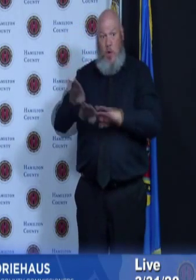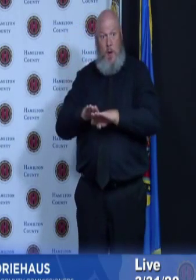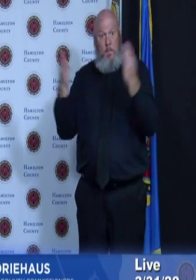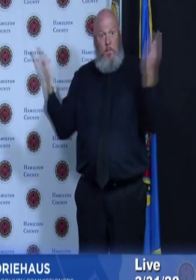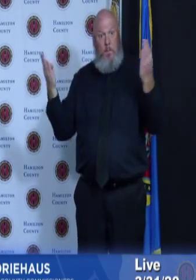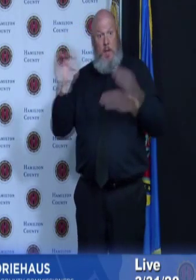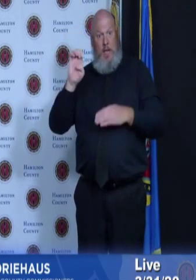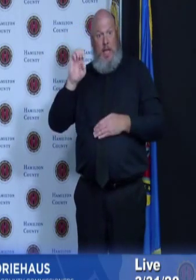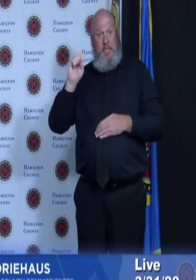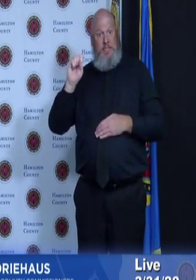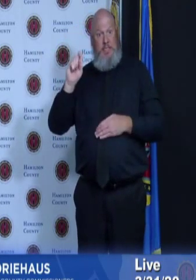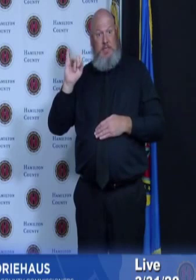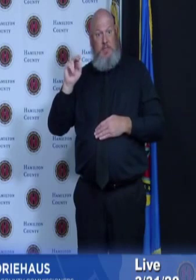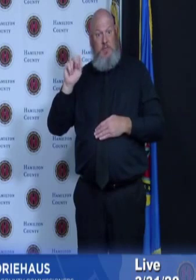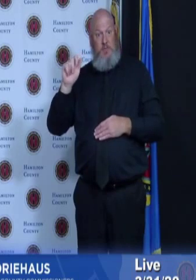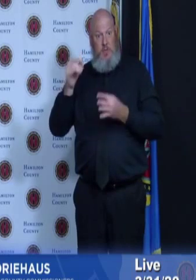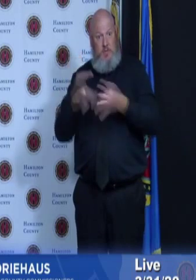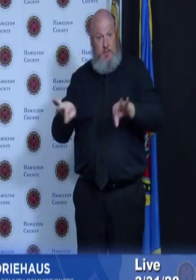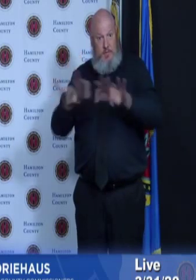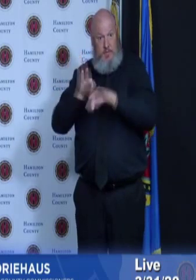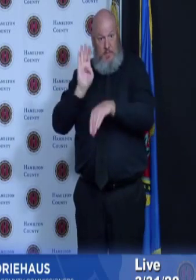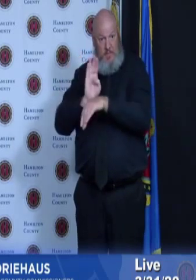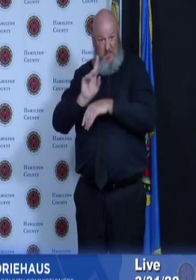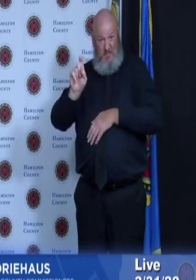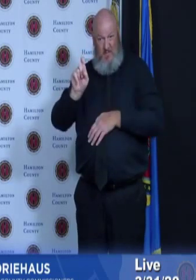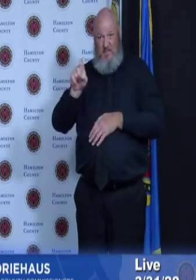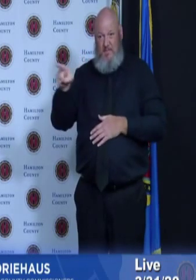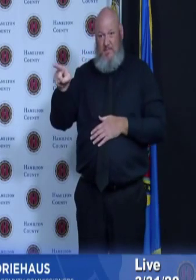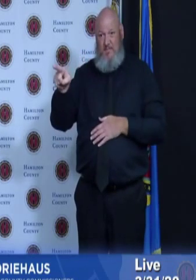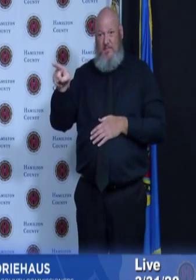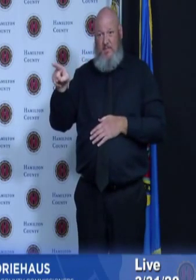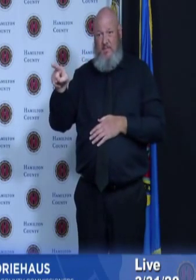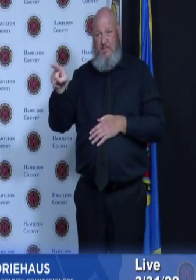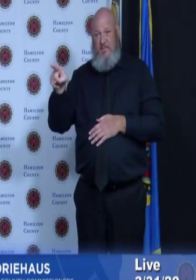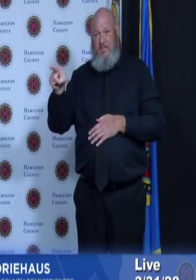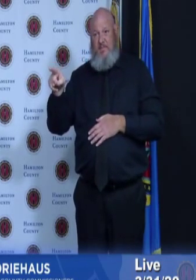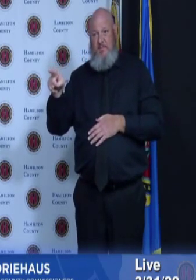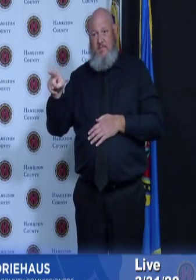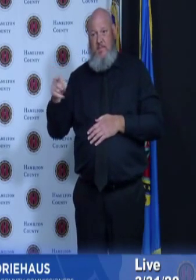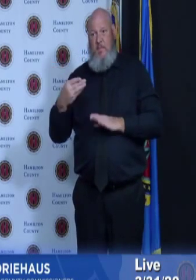number before and felt pretty guilty about it because the health department